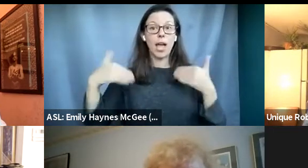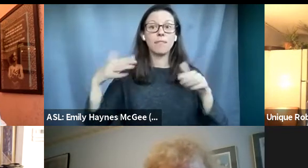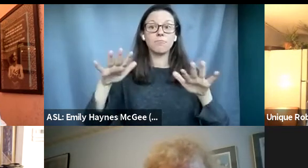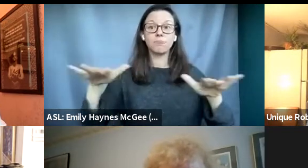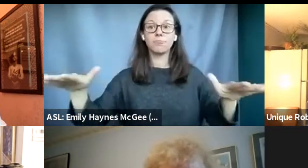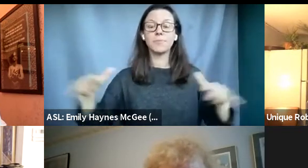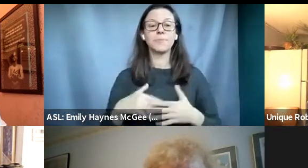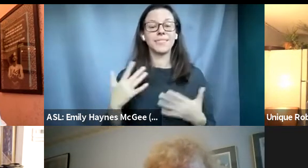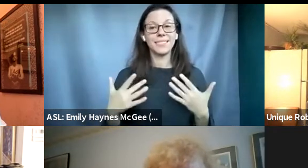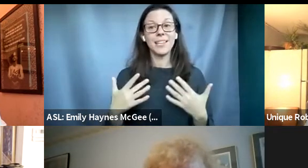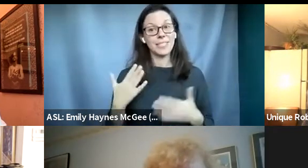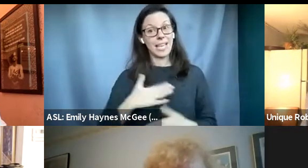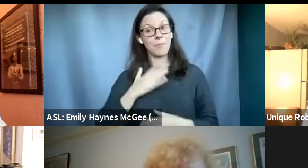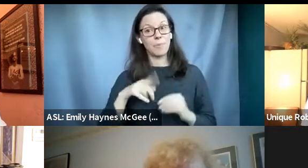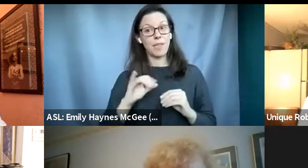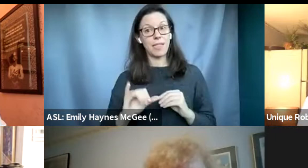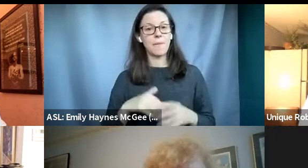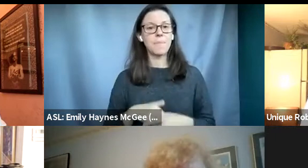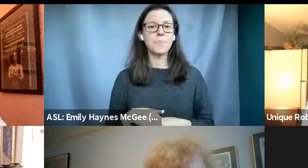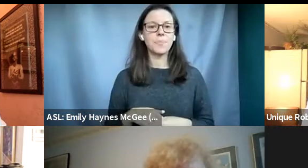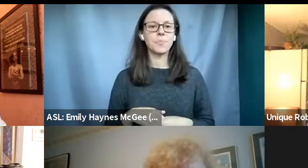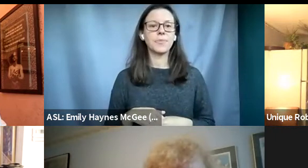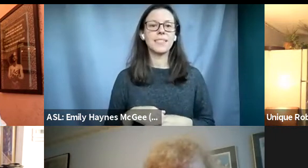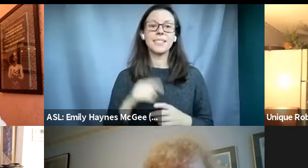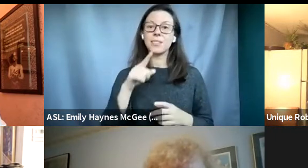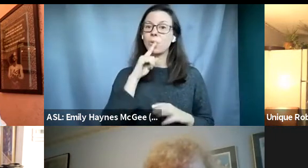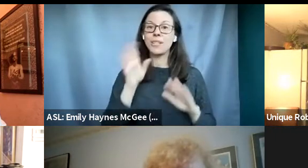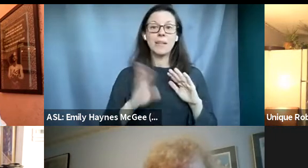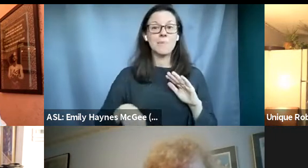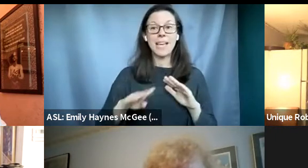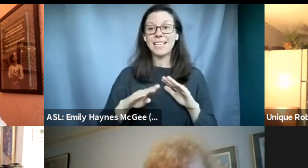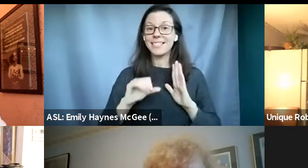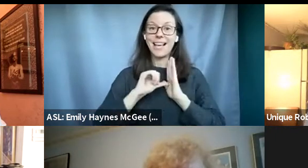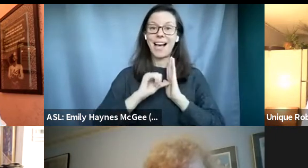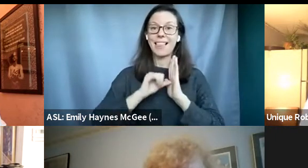So these are some very, very basic highlights from the conference and I'll explain why in